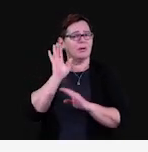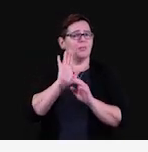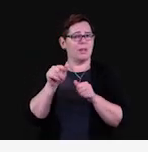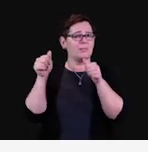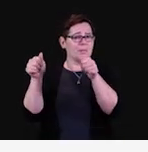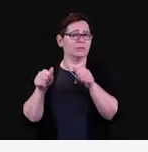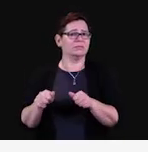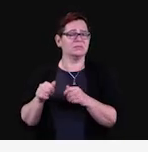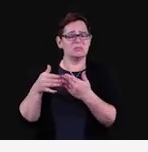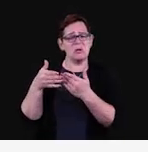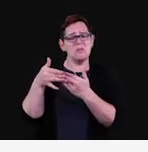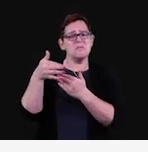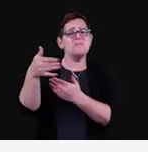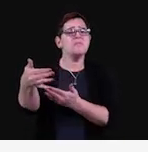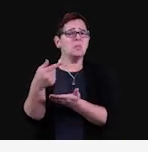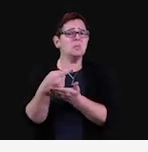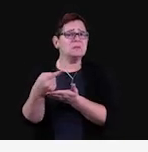Thank you for listening and enjoy your day!